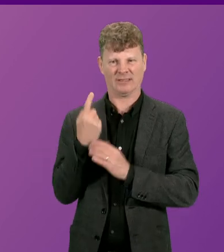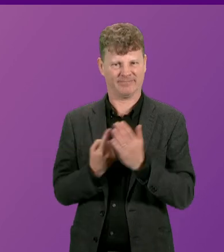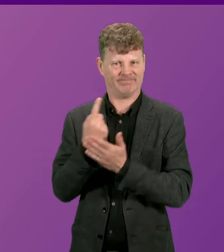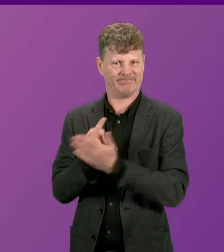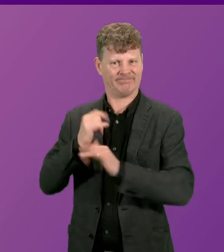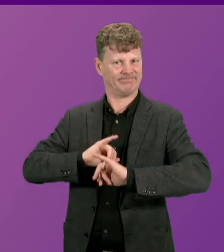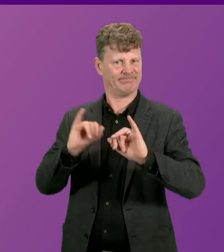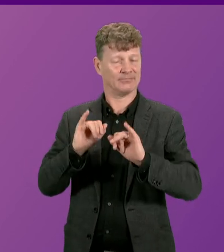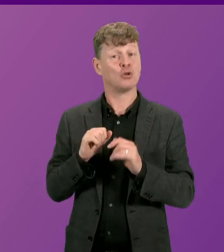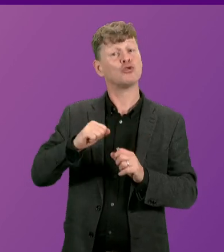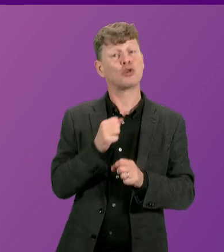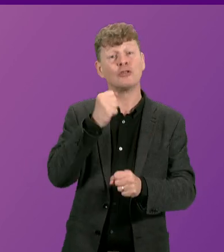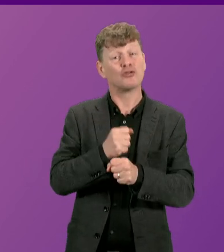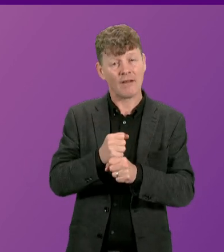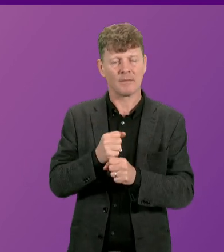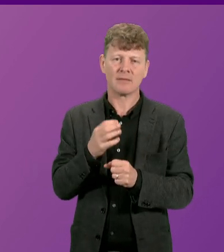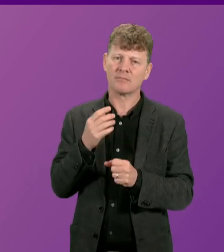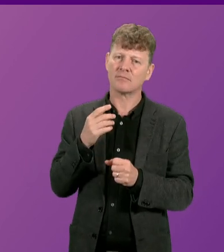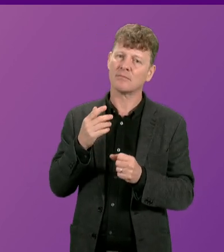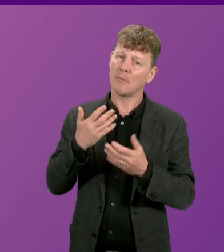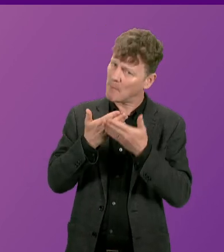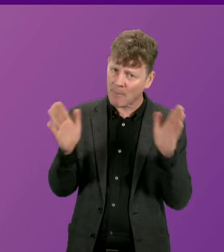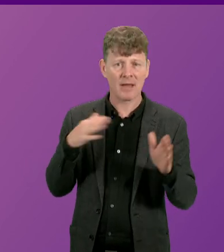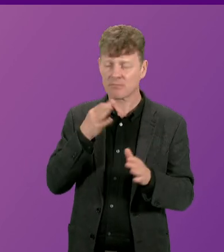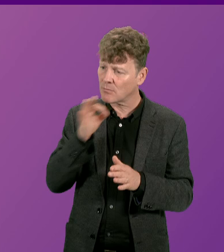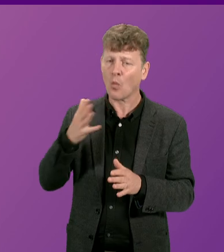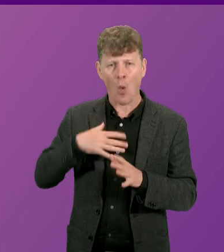Government has publicly called for dialogue and, crucially, has highlighted the damage